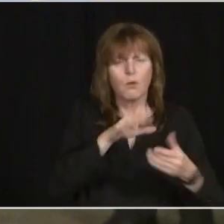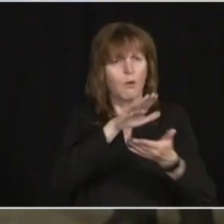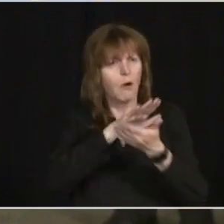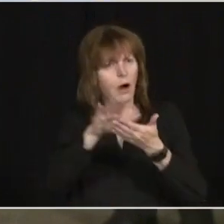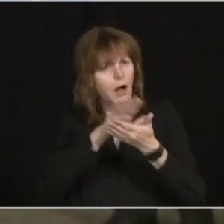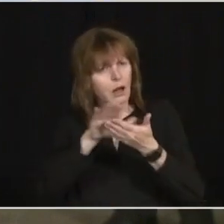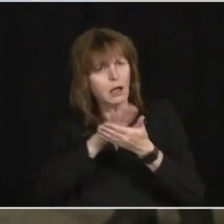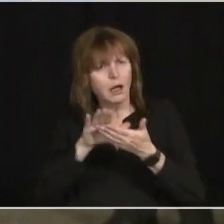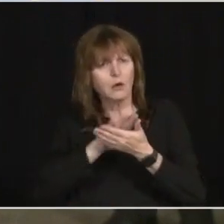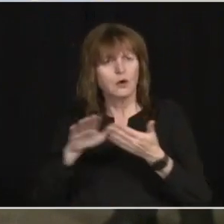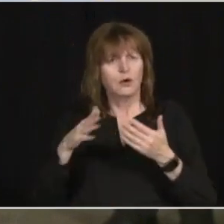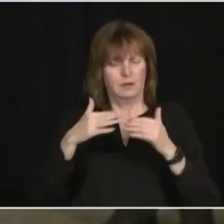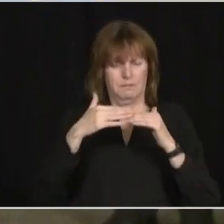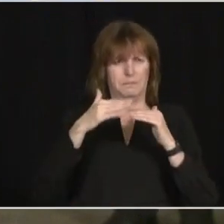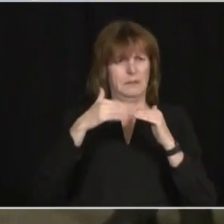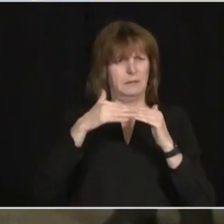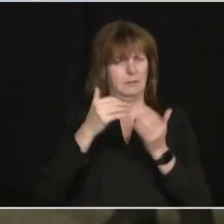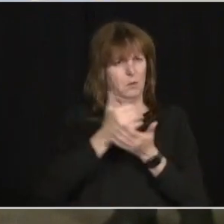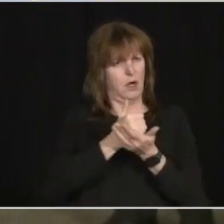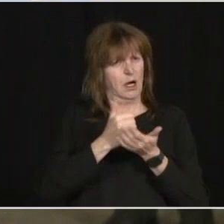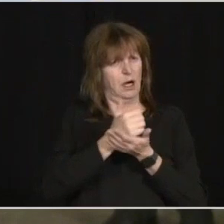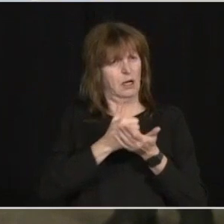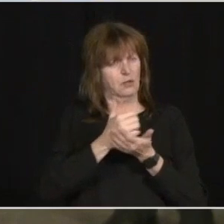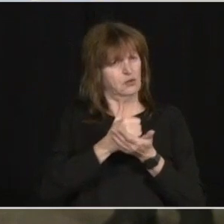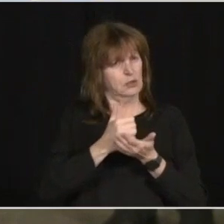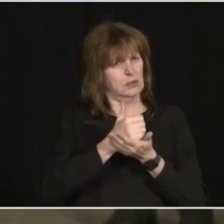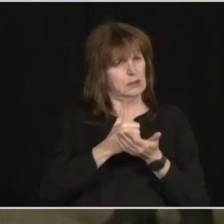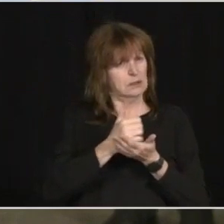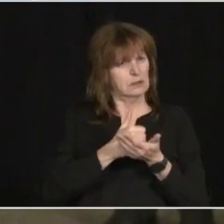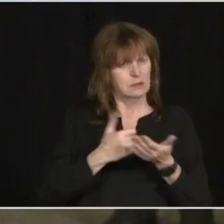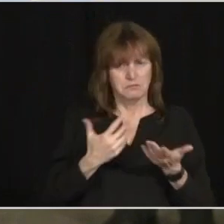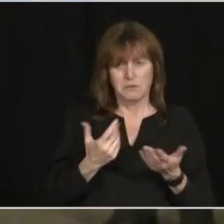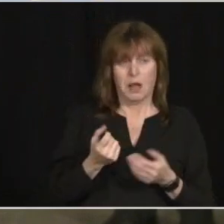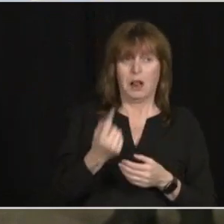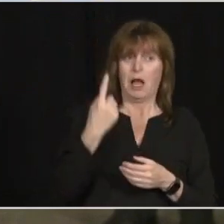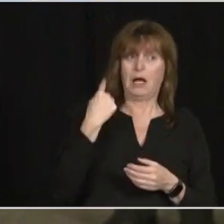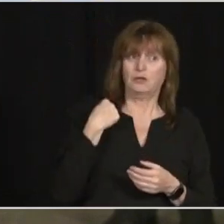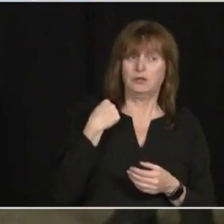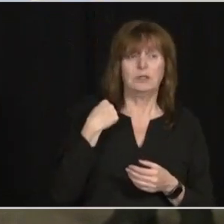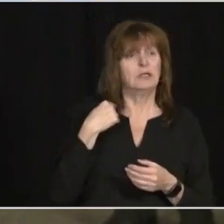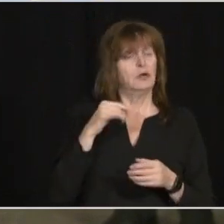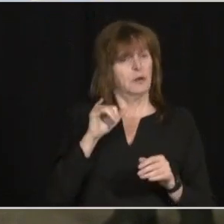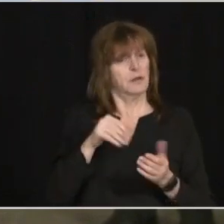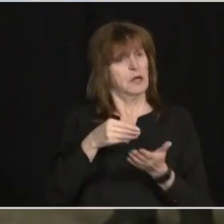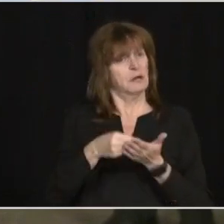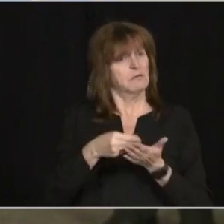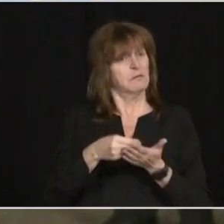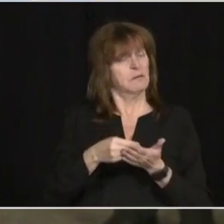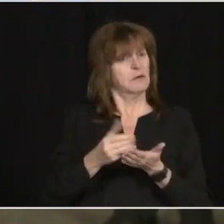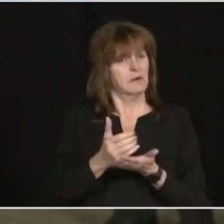Last year your government tied the increase in the minimum wage to in inflation, means it will go